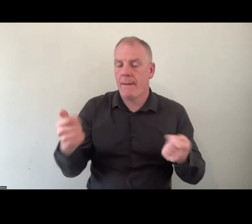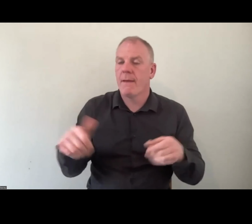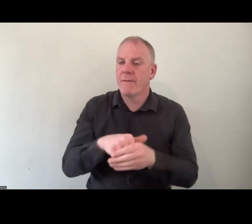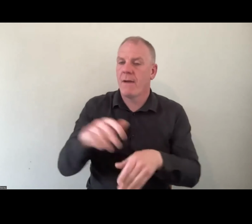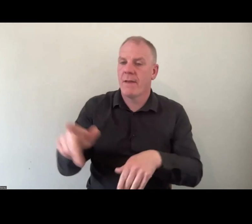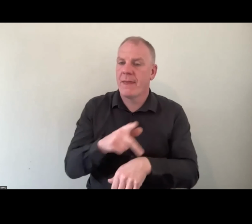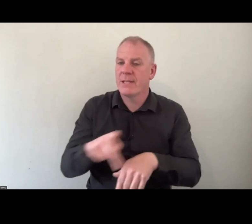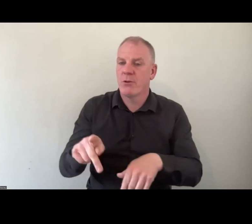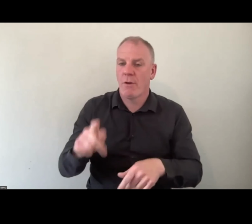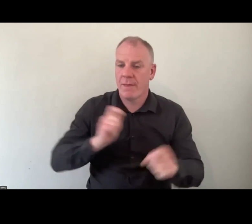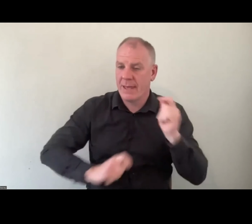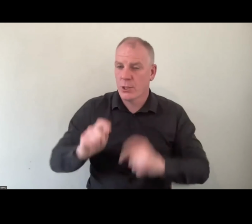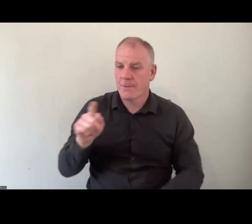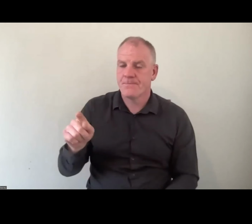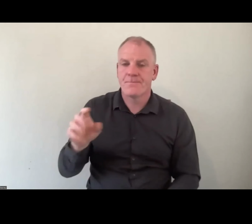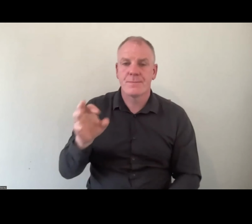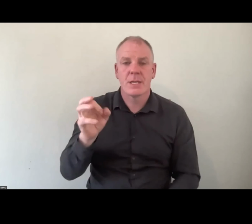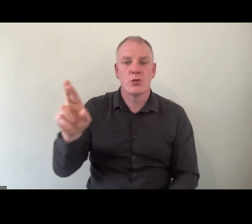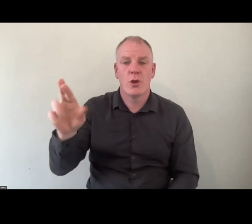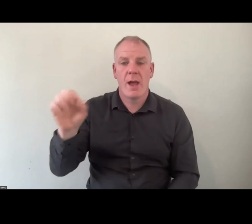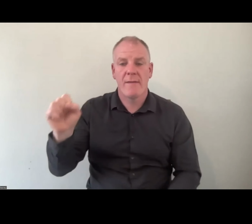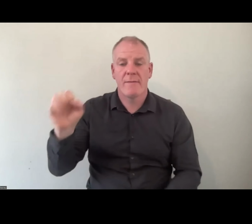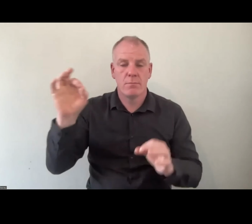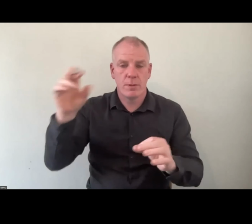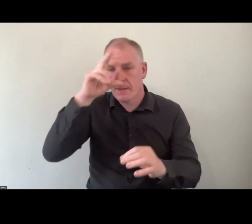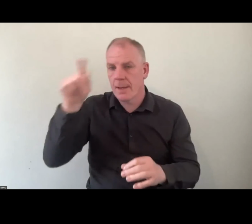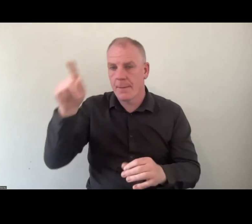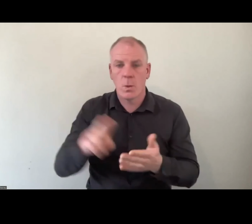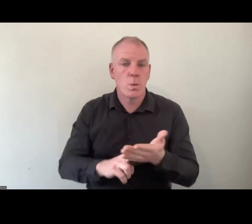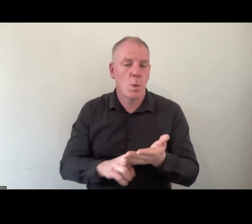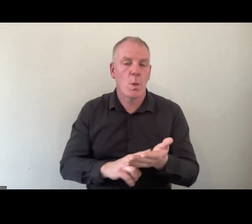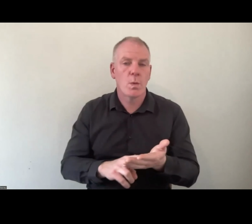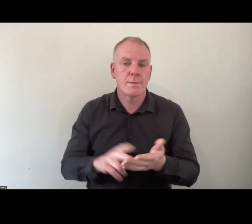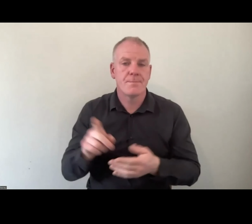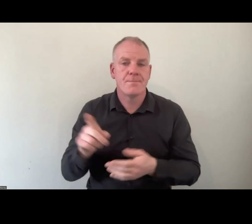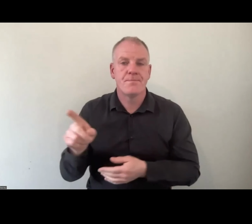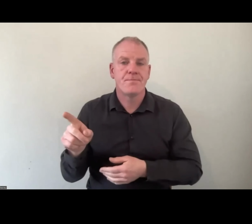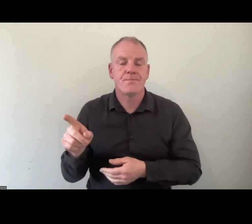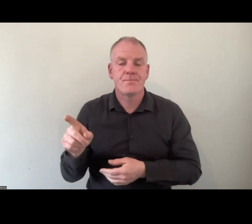I mean, Ger has a great example that he often cites of, for example, the shopping centre.